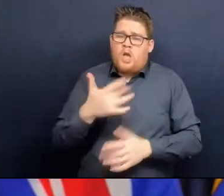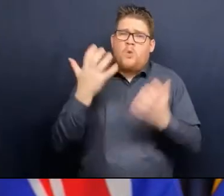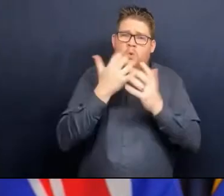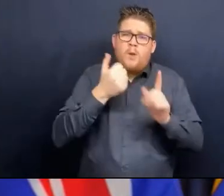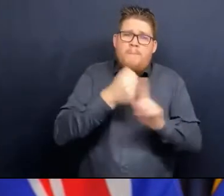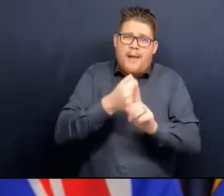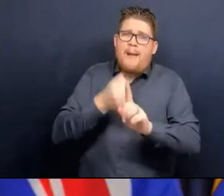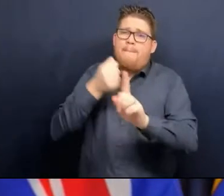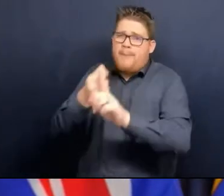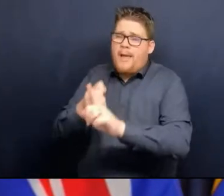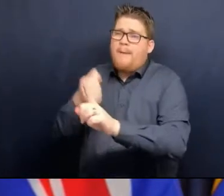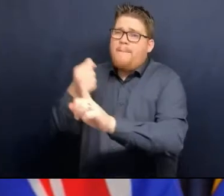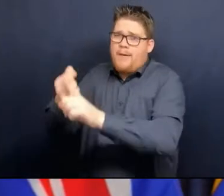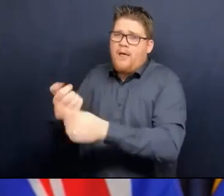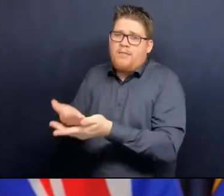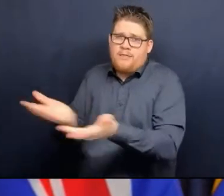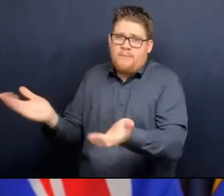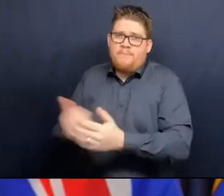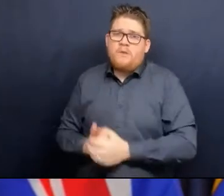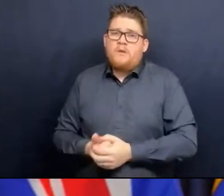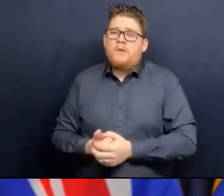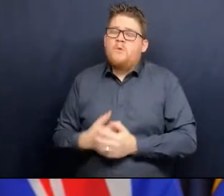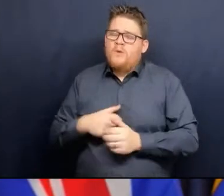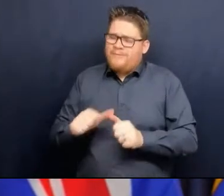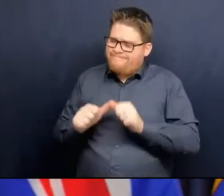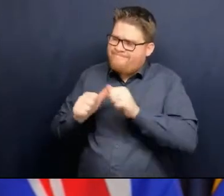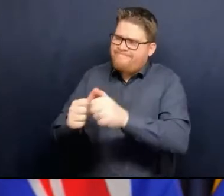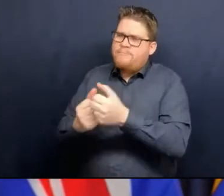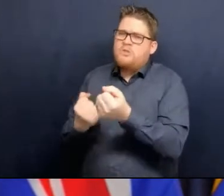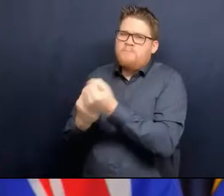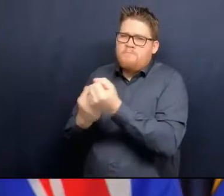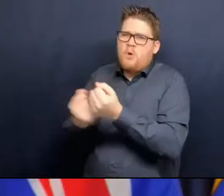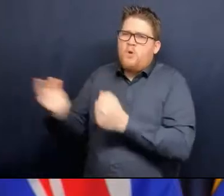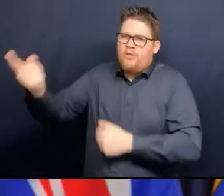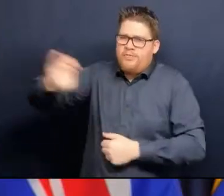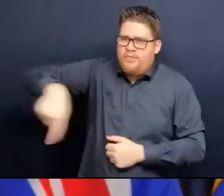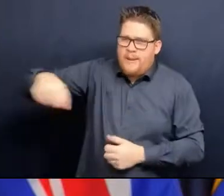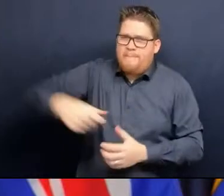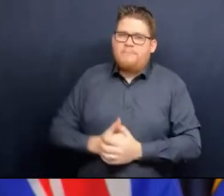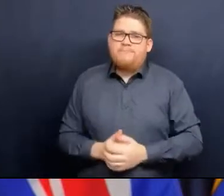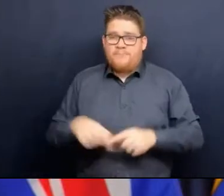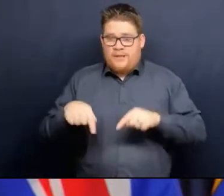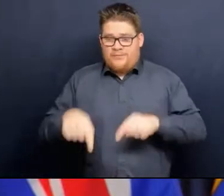affected by this, and we need to support them understanding that this is going to be an